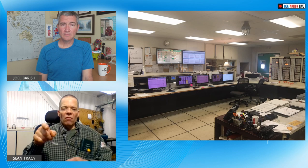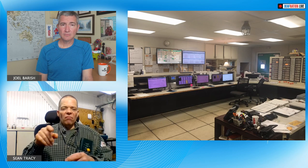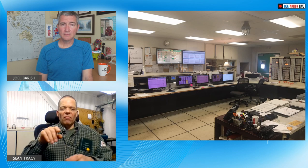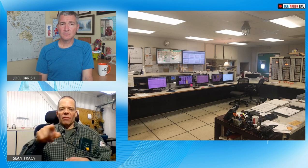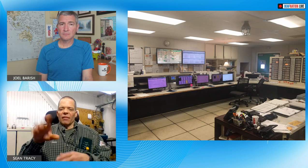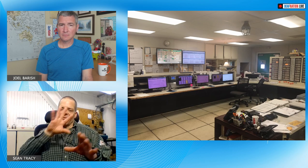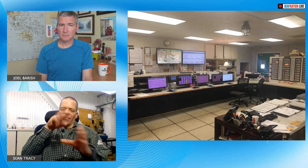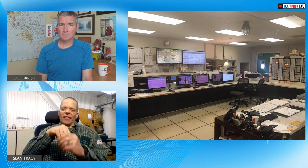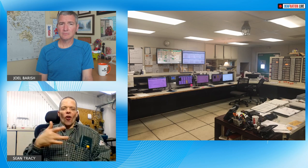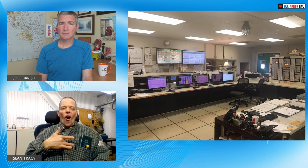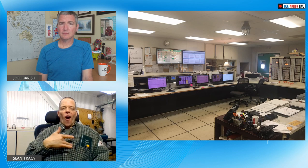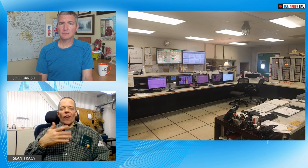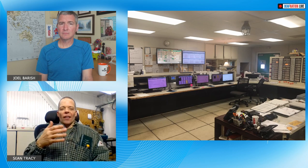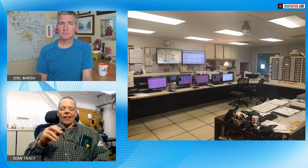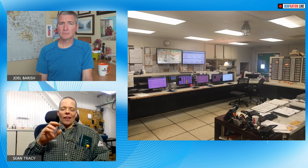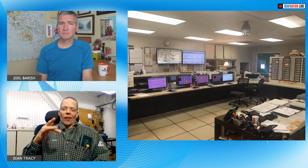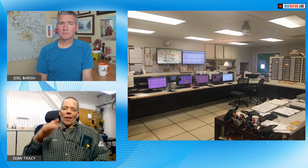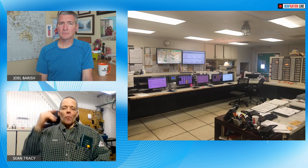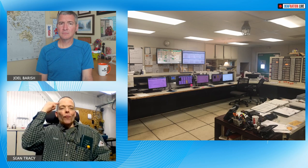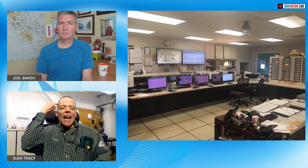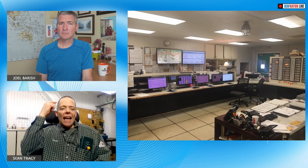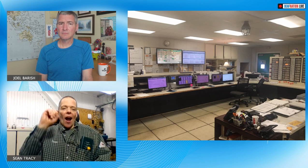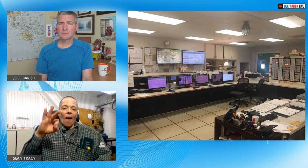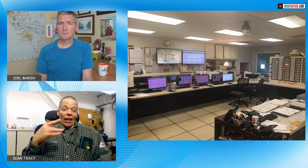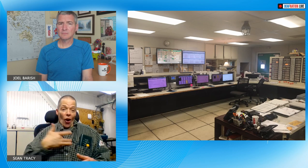This is like the brain of the rig -